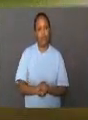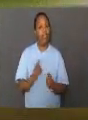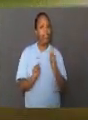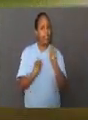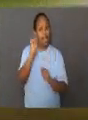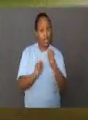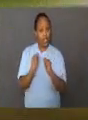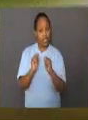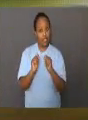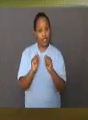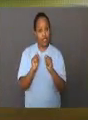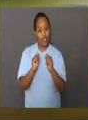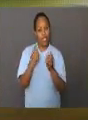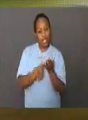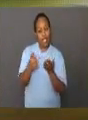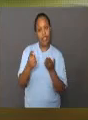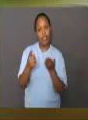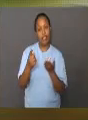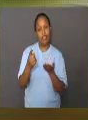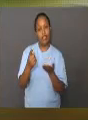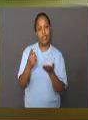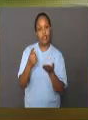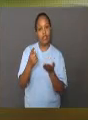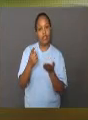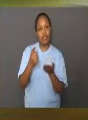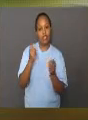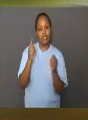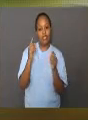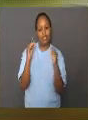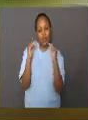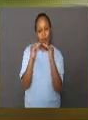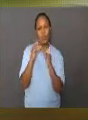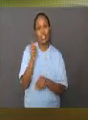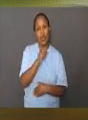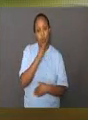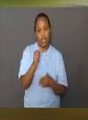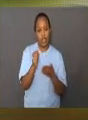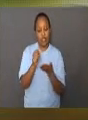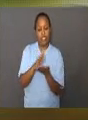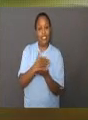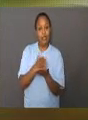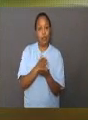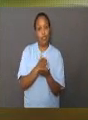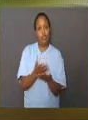shows the problems that result from an inequitable distribution of resources